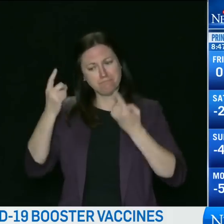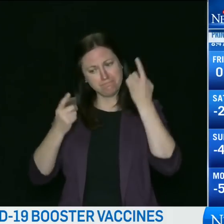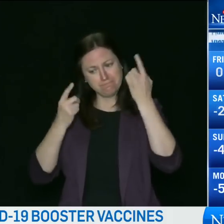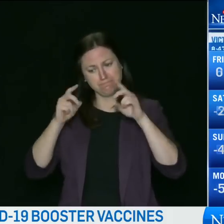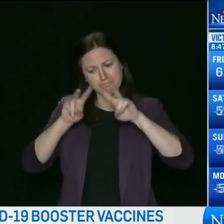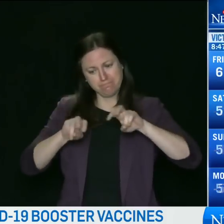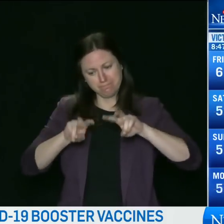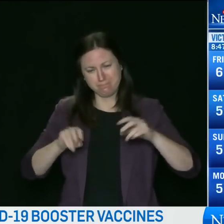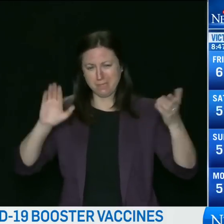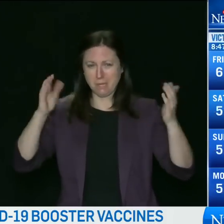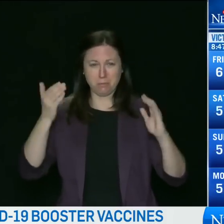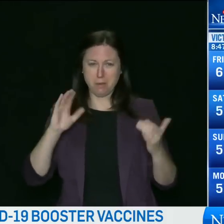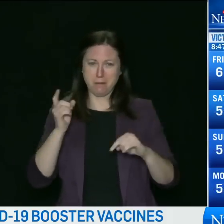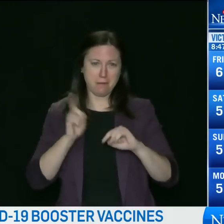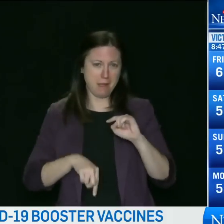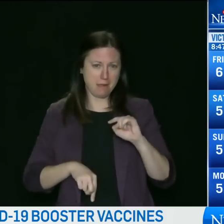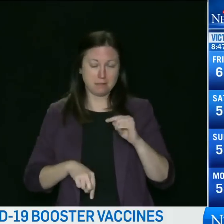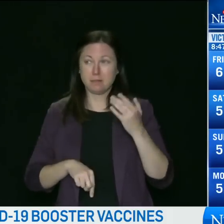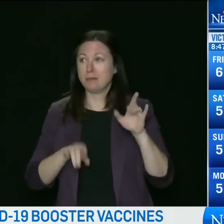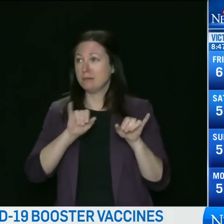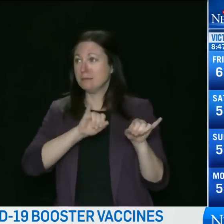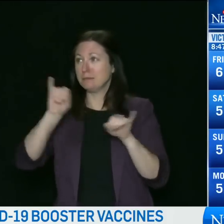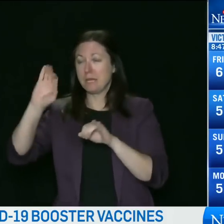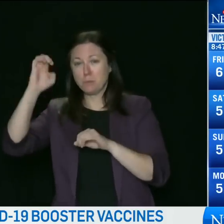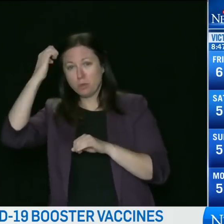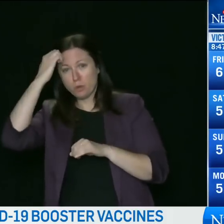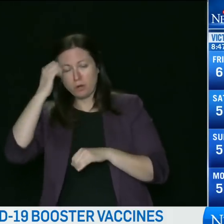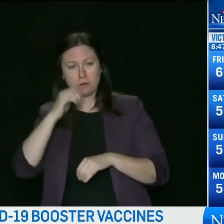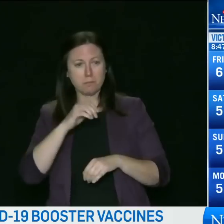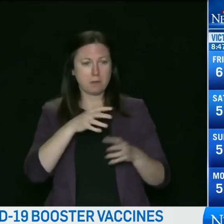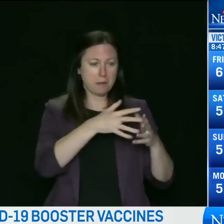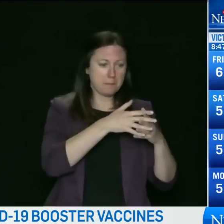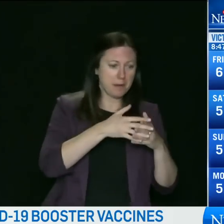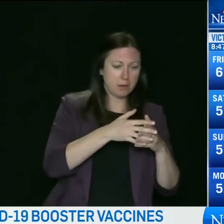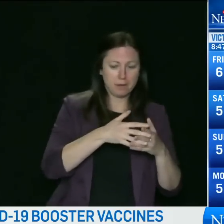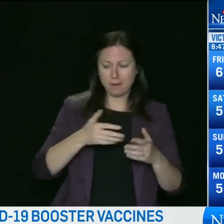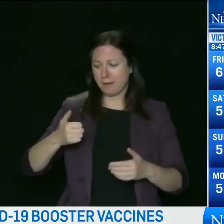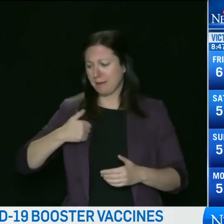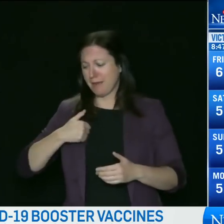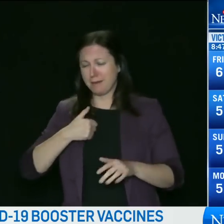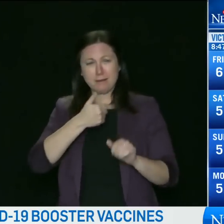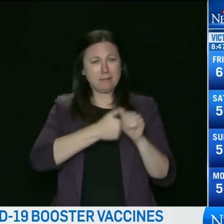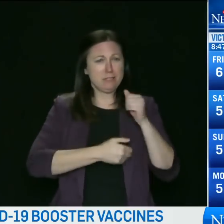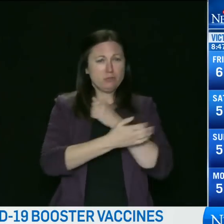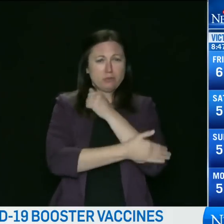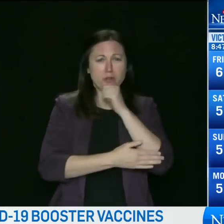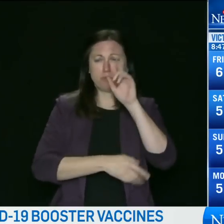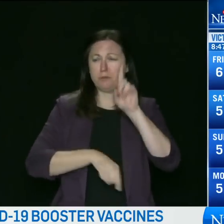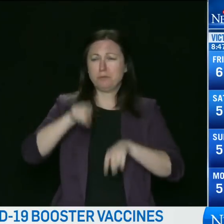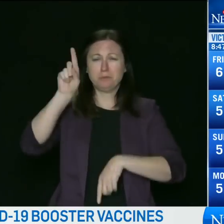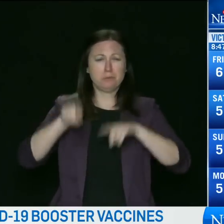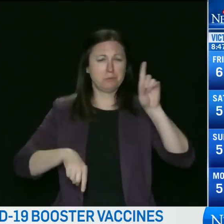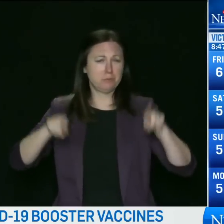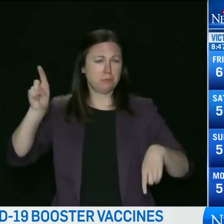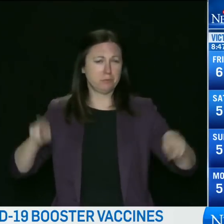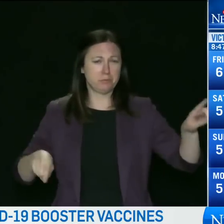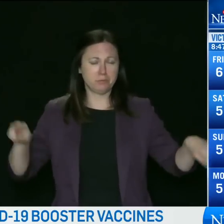HAVE TO TAKE ALL OF THESE THINGS INTO ACCOUNT.